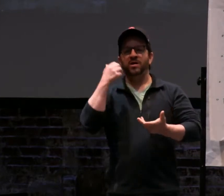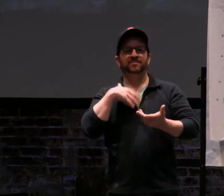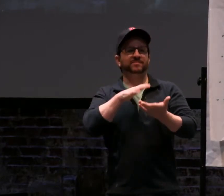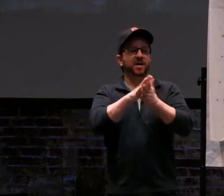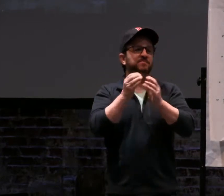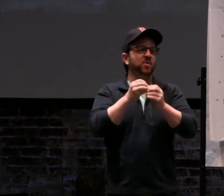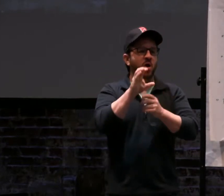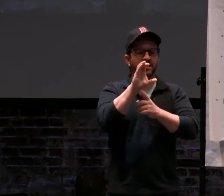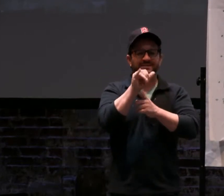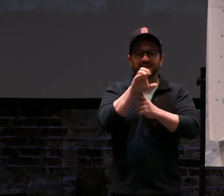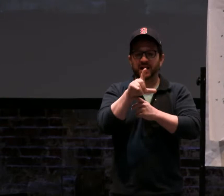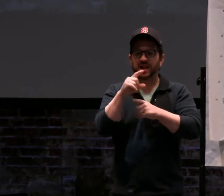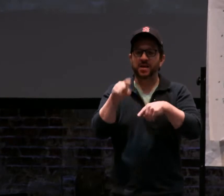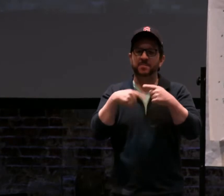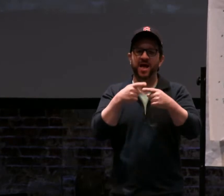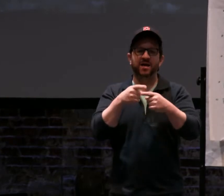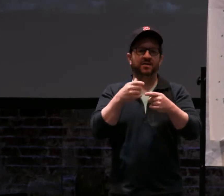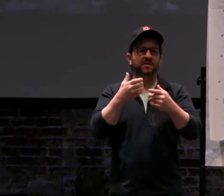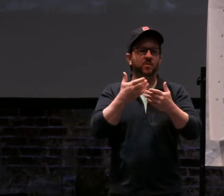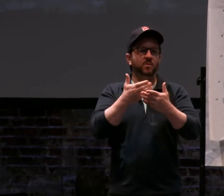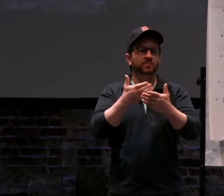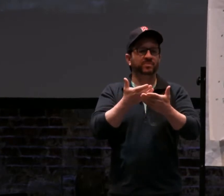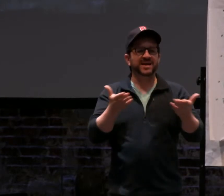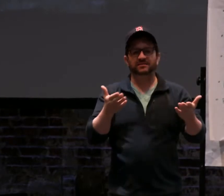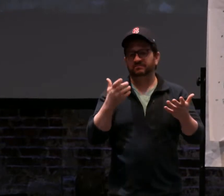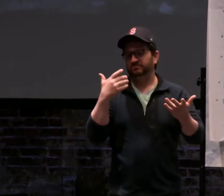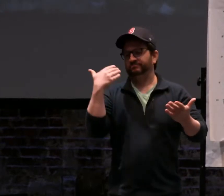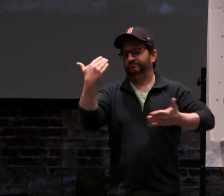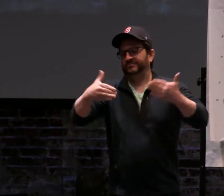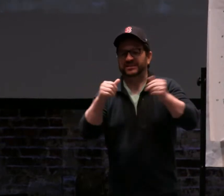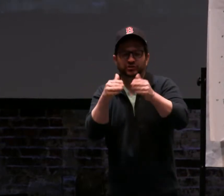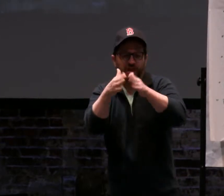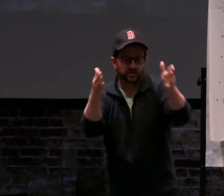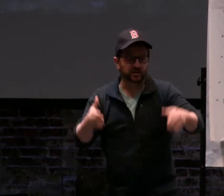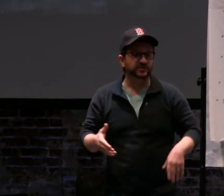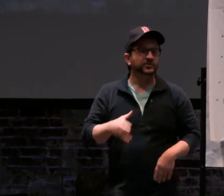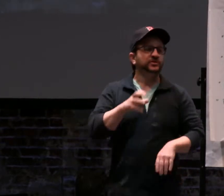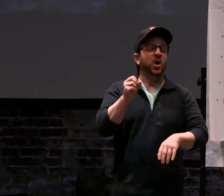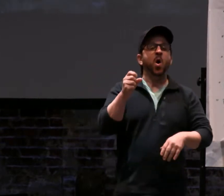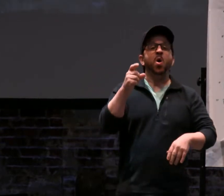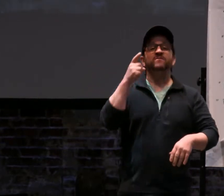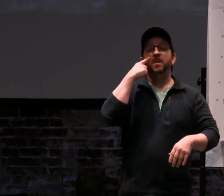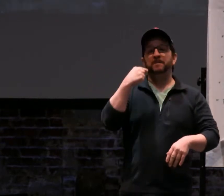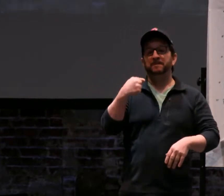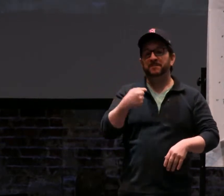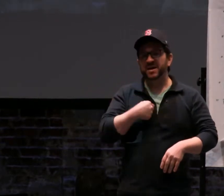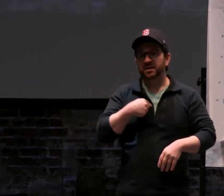This weekend, for me, has been a collection or collage